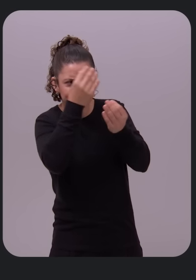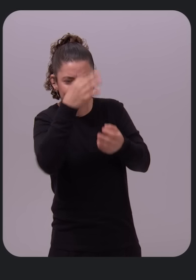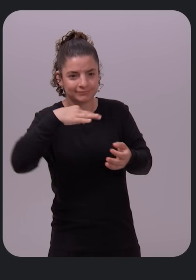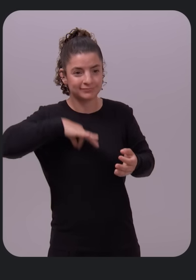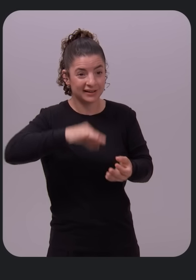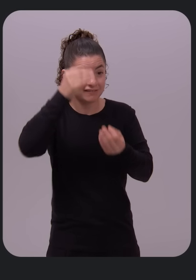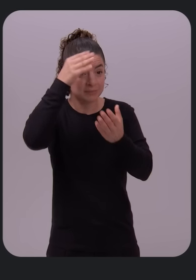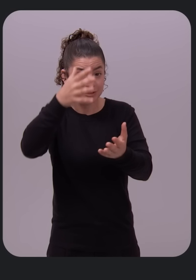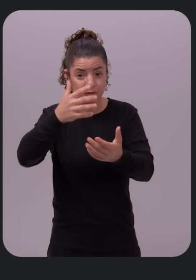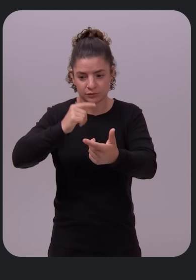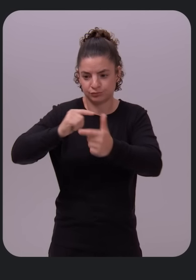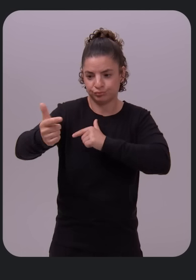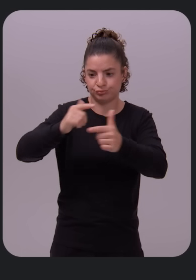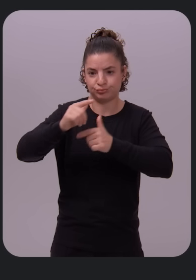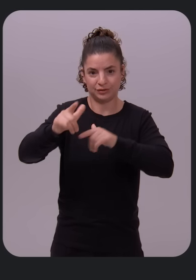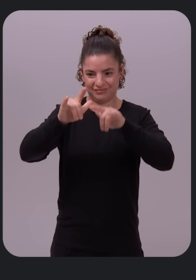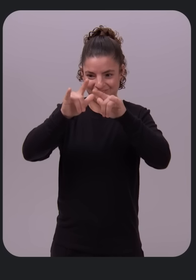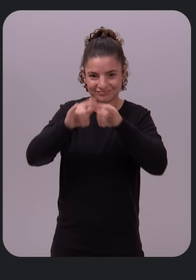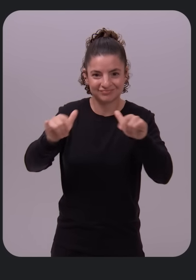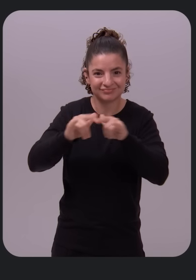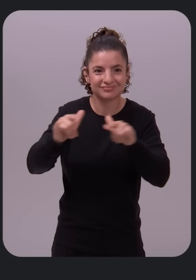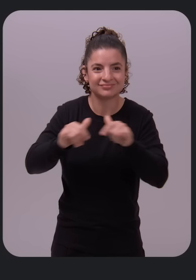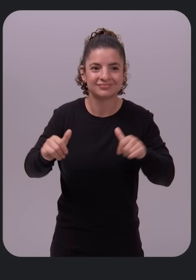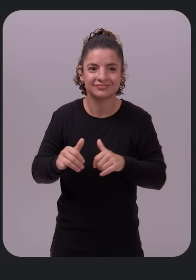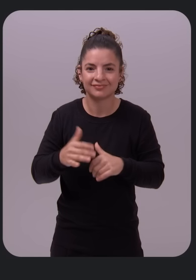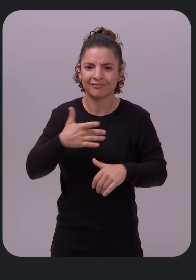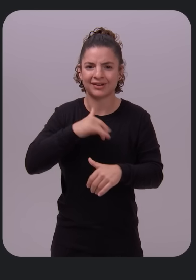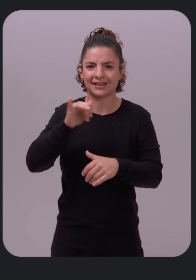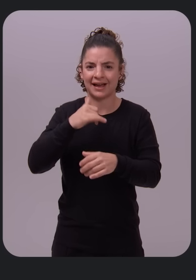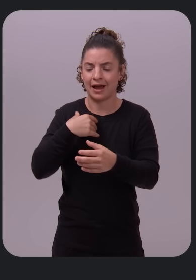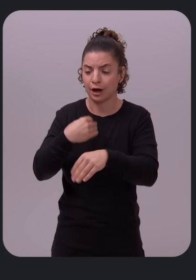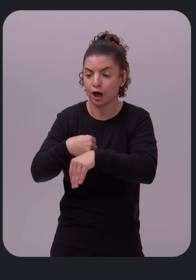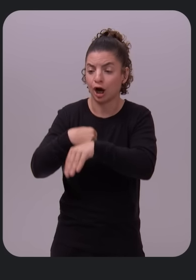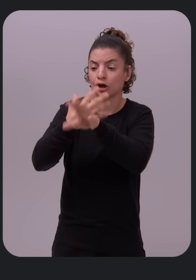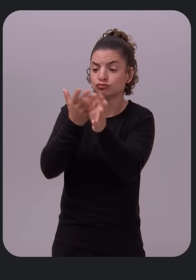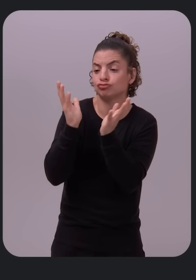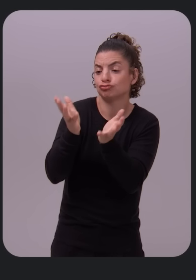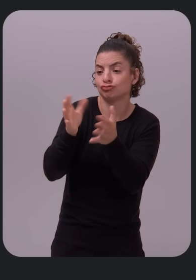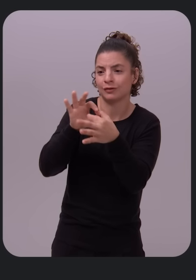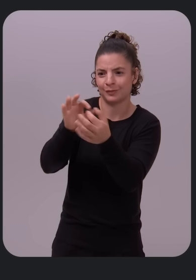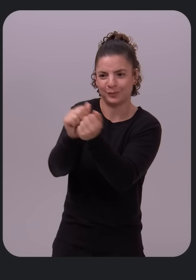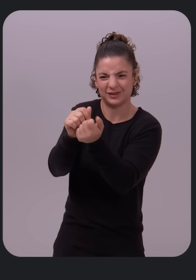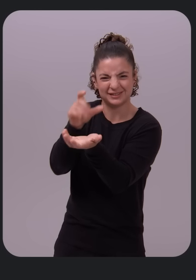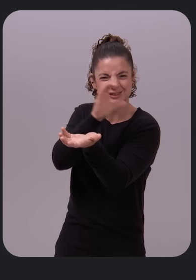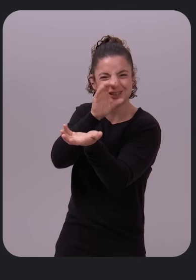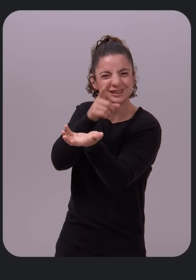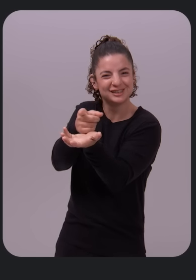go back and forth in real time. It's like hopping on a video call with Search.